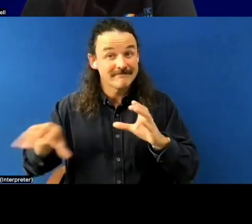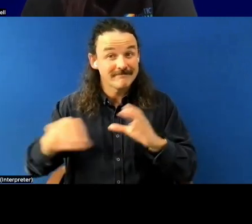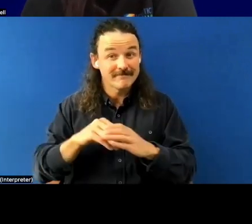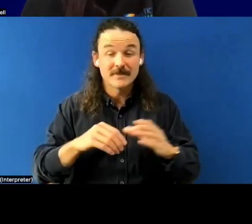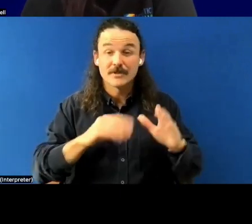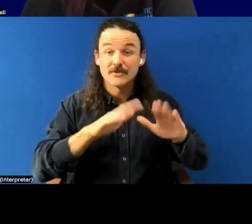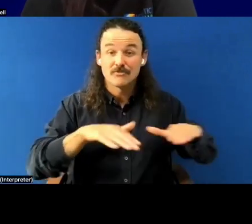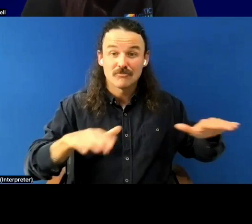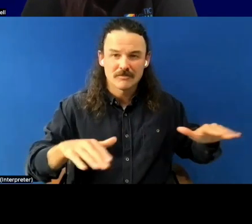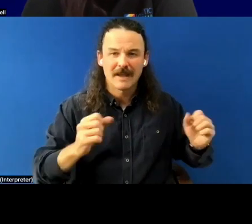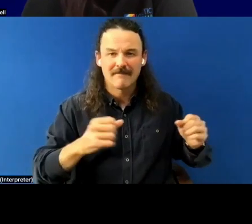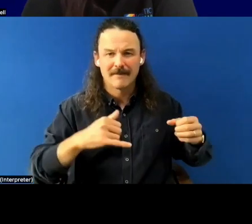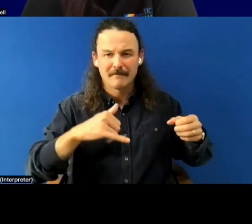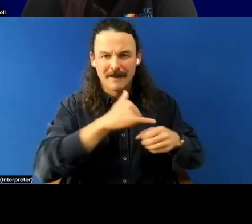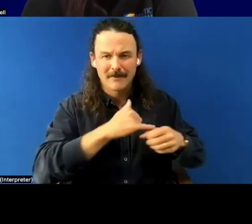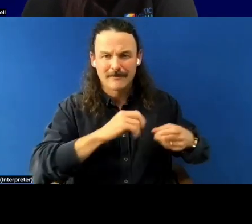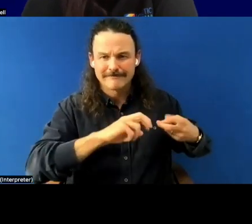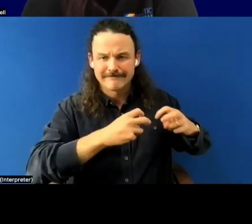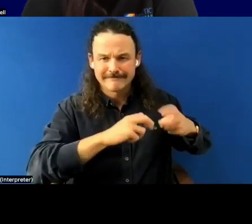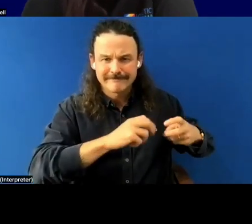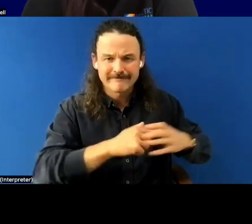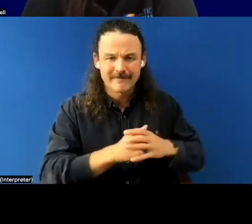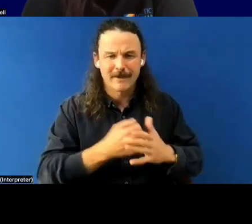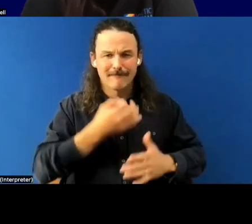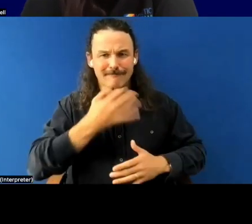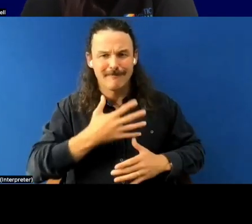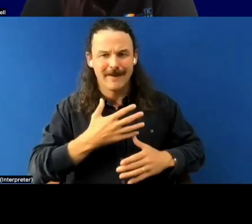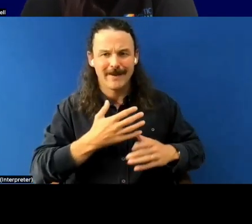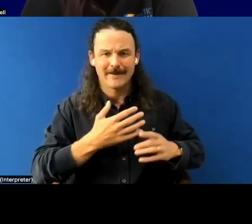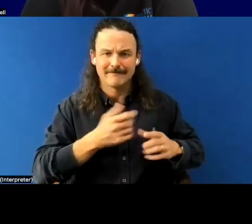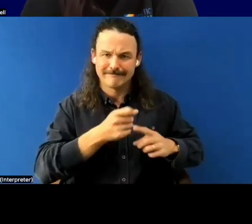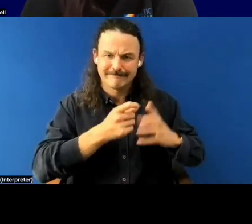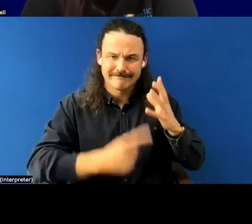have rare diagnoses and who are deafblind. I have completed further